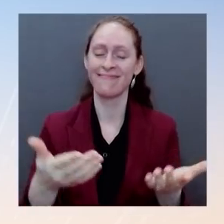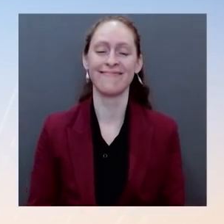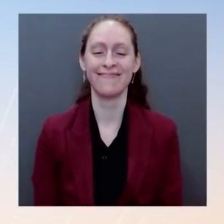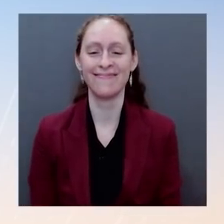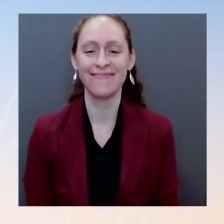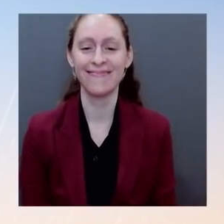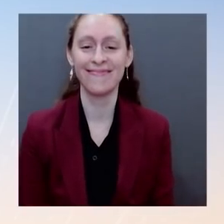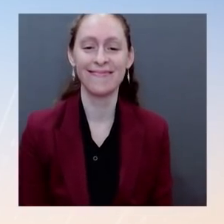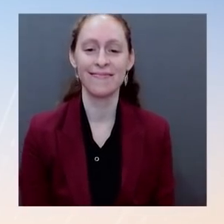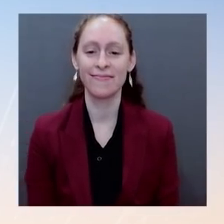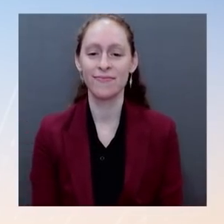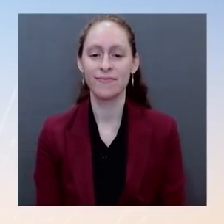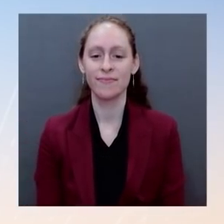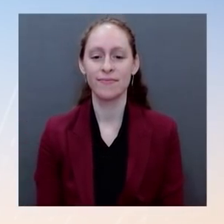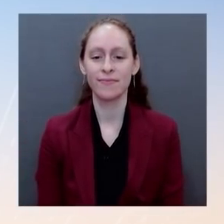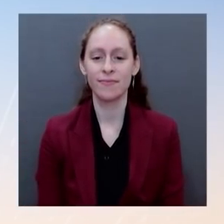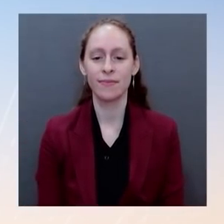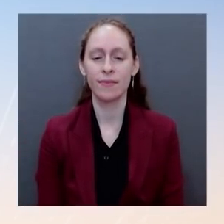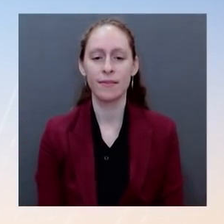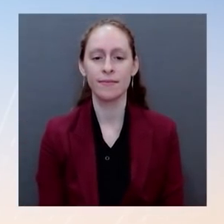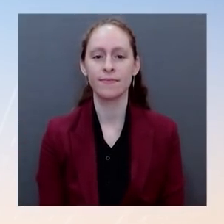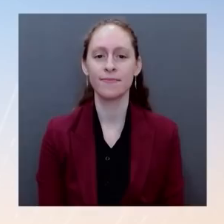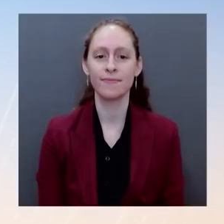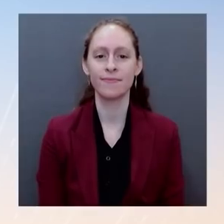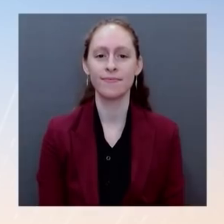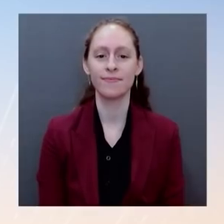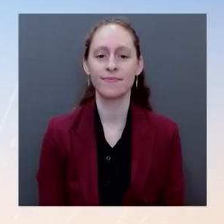Mr. Deese: Thanks, Jen. Good to be with you all today.